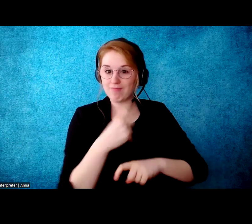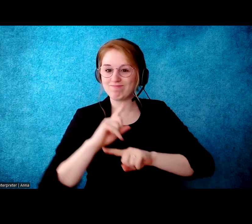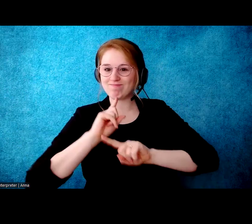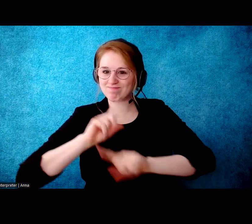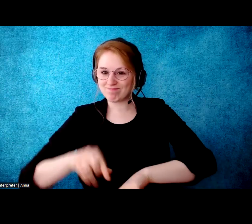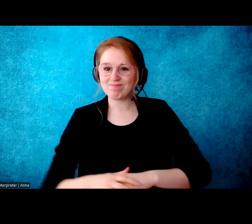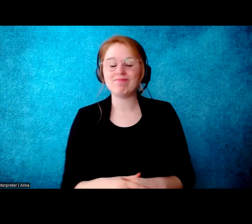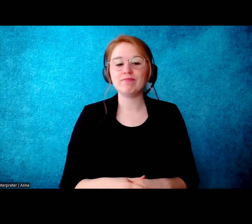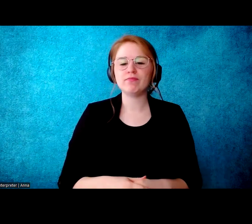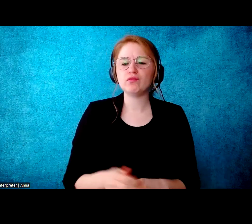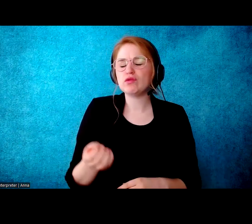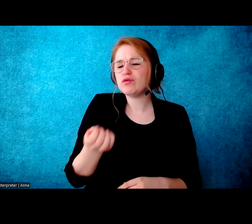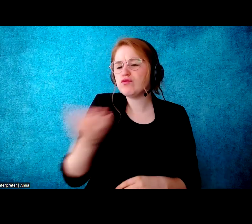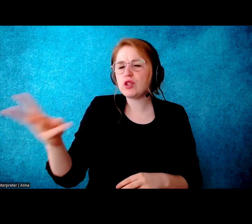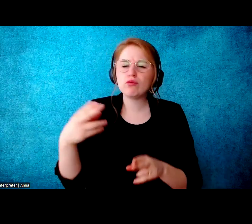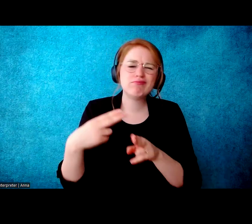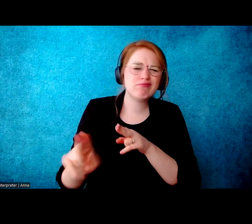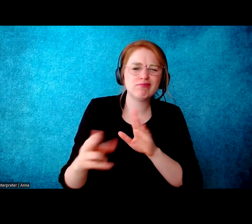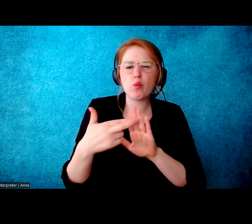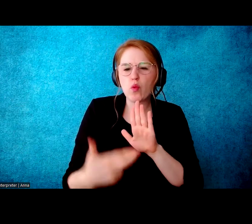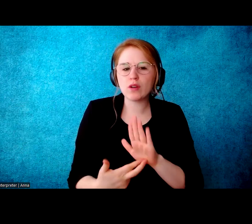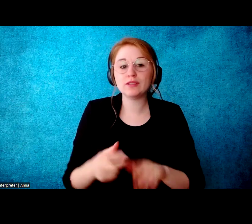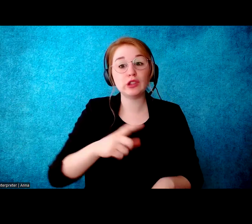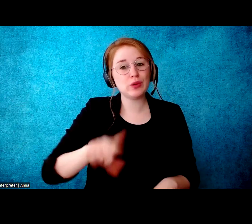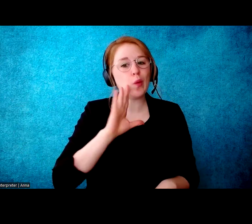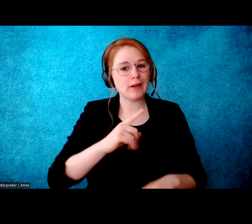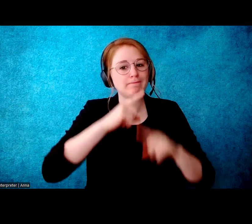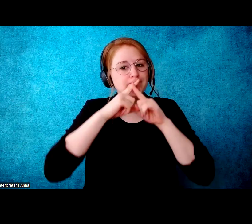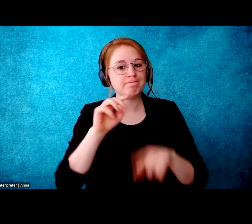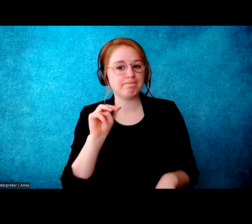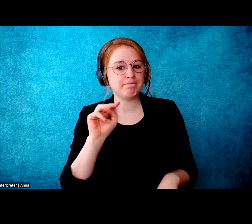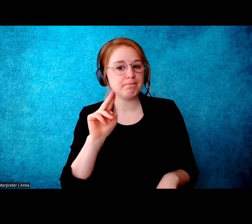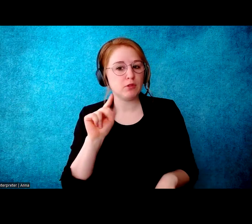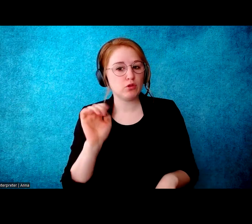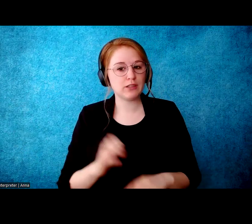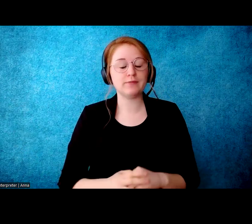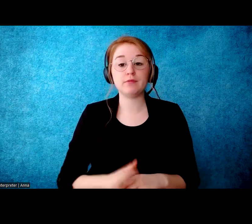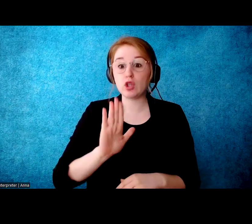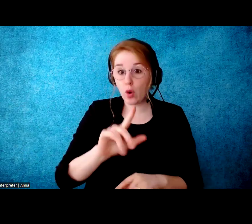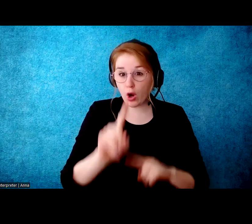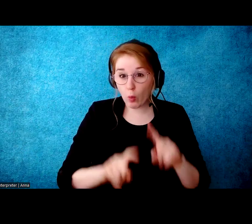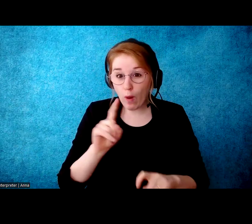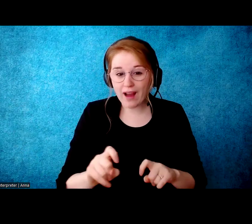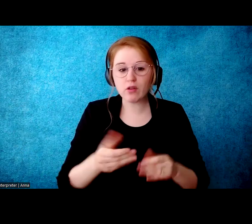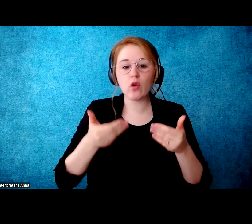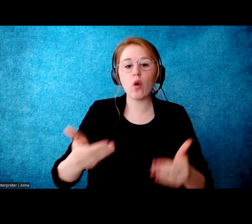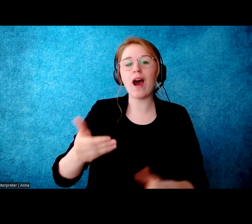Some quick logistics, as attendees, you'll all be muted for the session. Please submit your questions for the presenters at any time